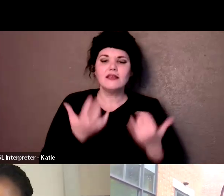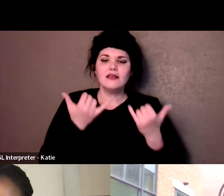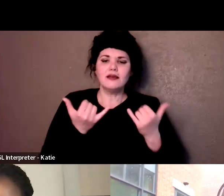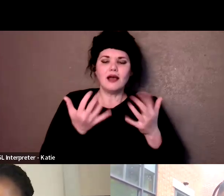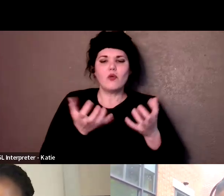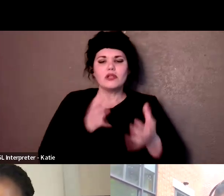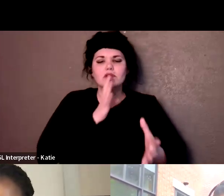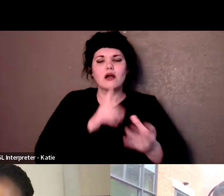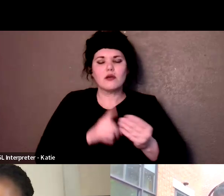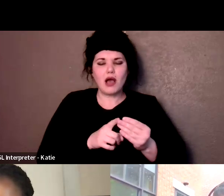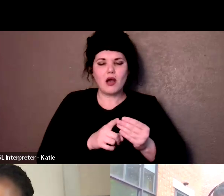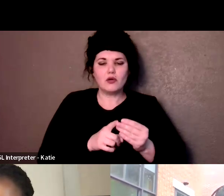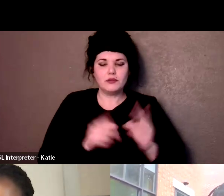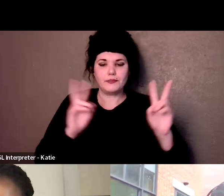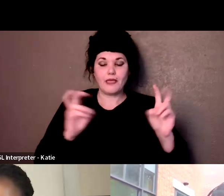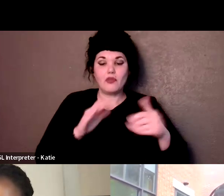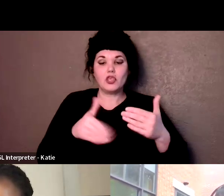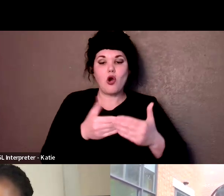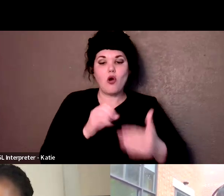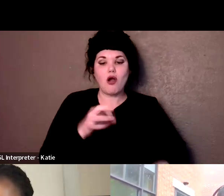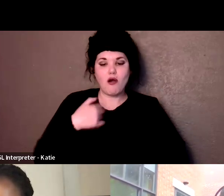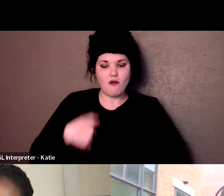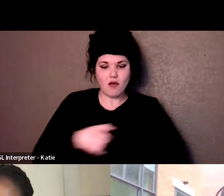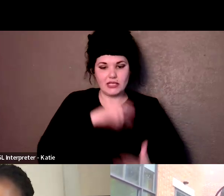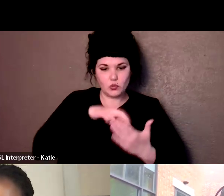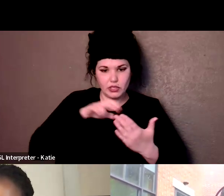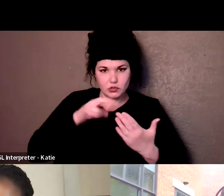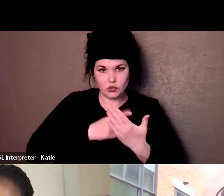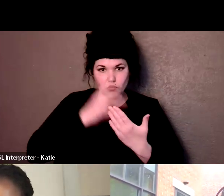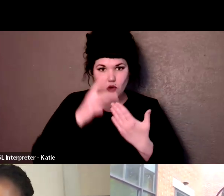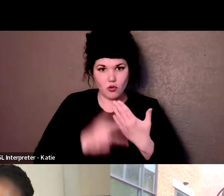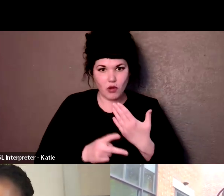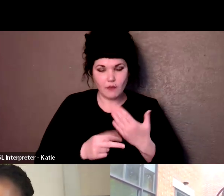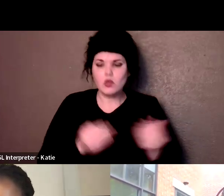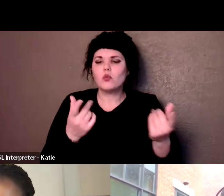Research Program and how what we're doing with the All of Us Research Program connects directly